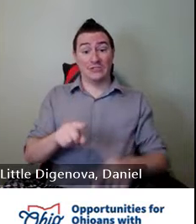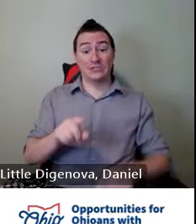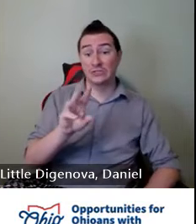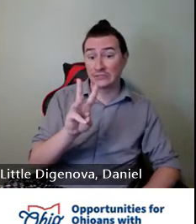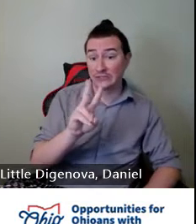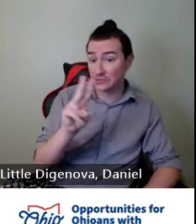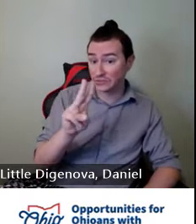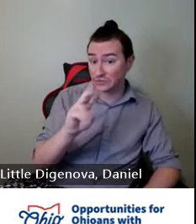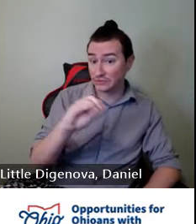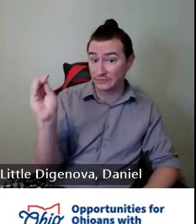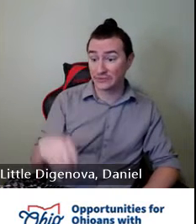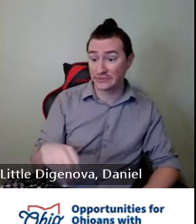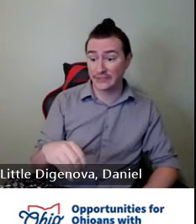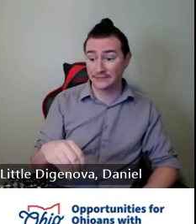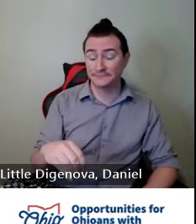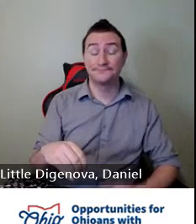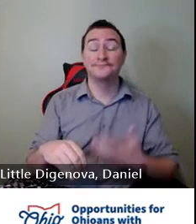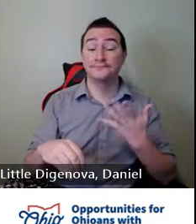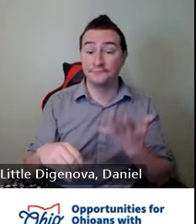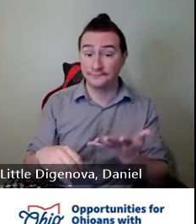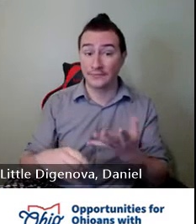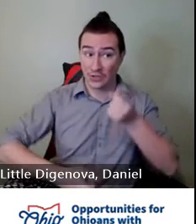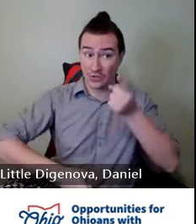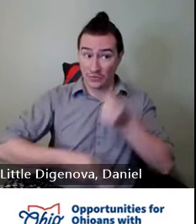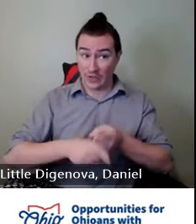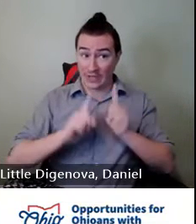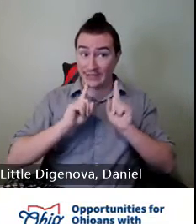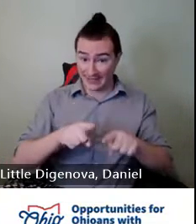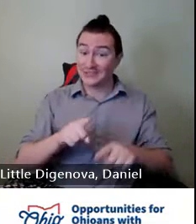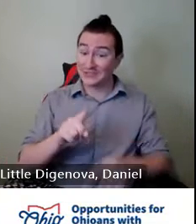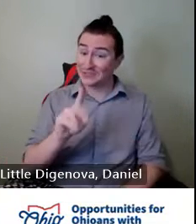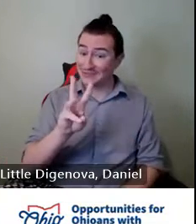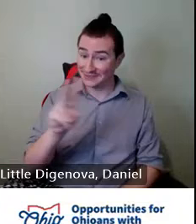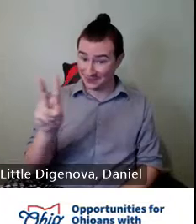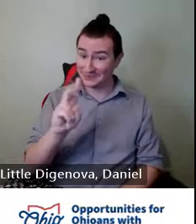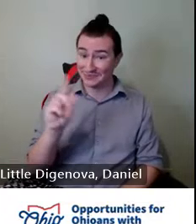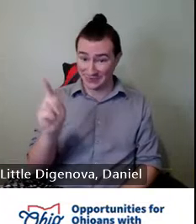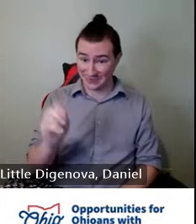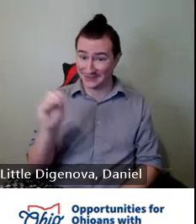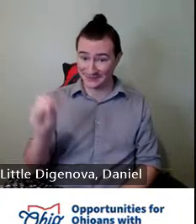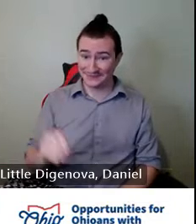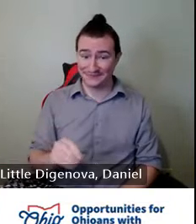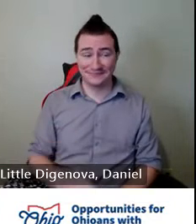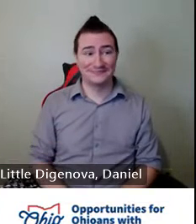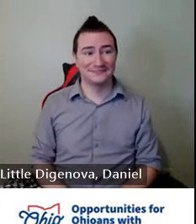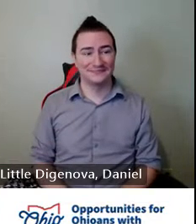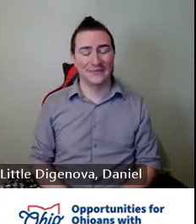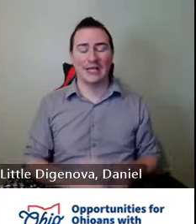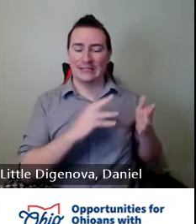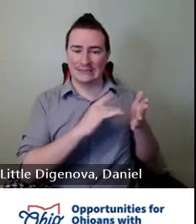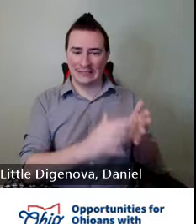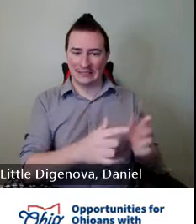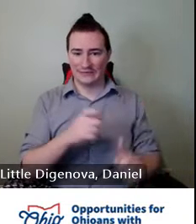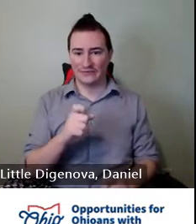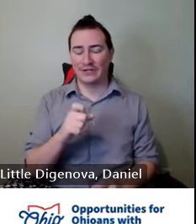The correct answer is actually 62%. A study from the Center for Talent Innovation revealed 62%